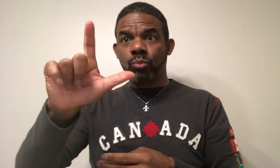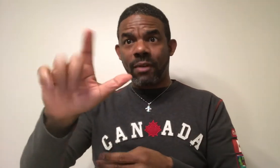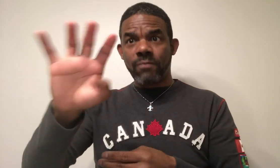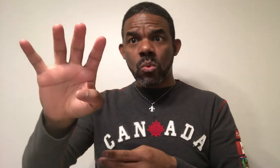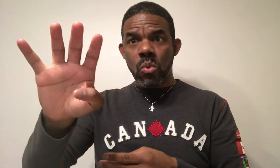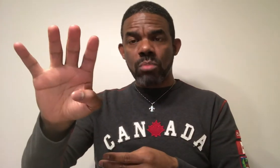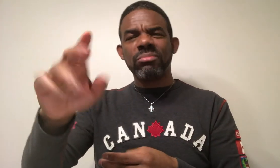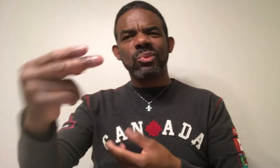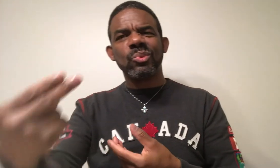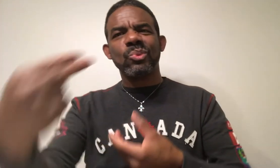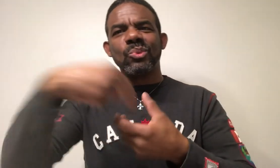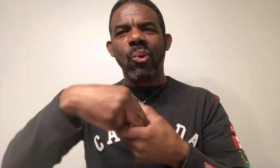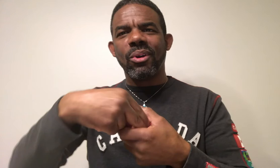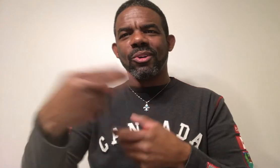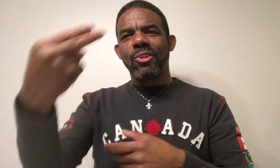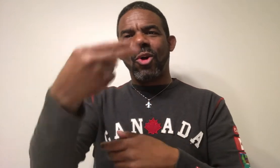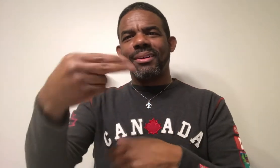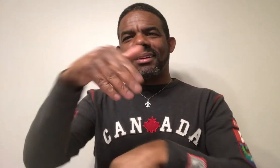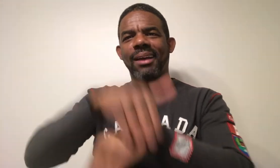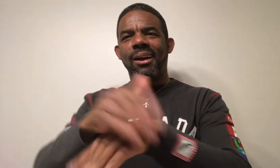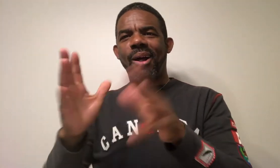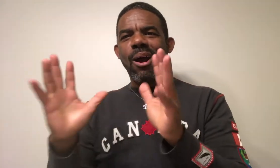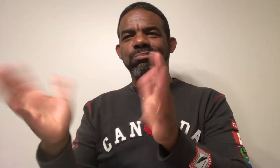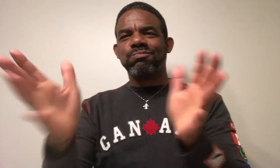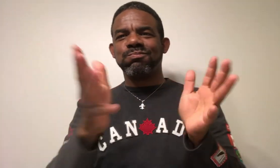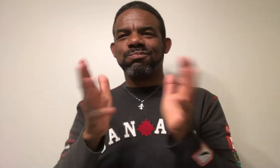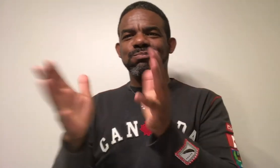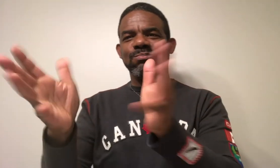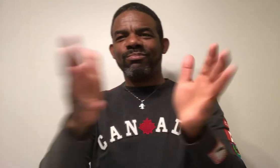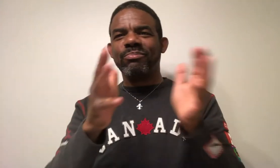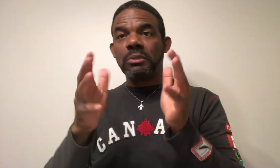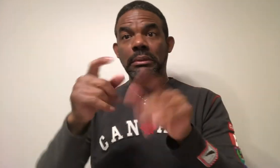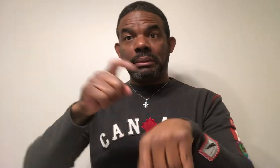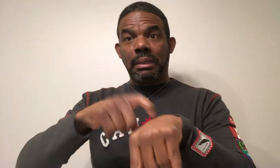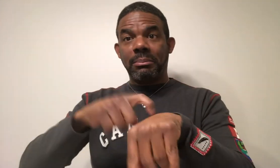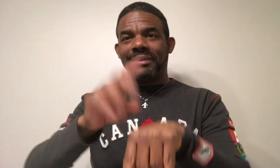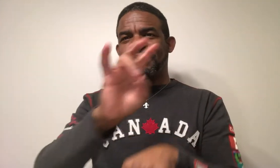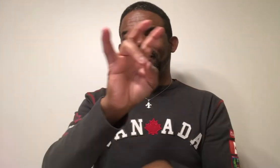On December 24, join a Thursday night chat